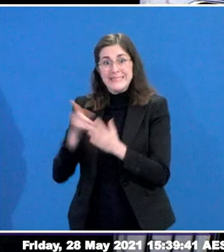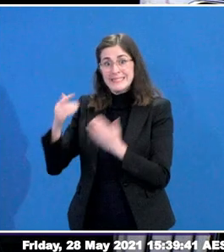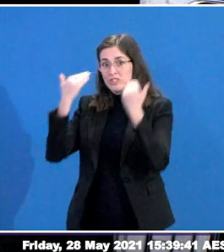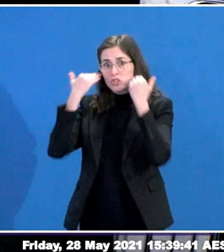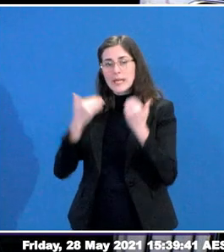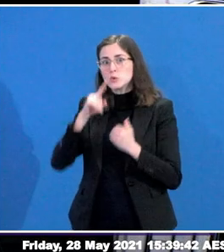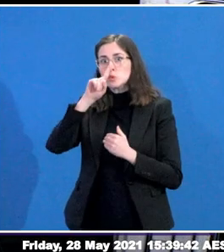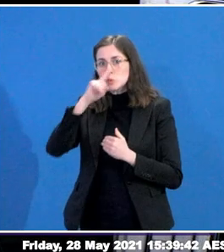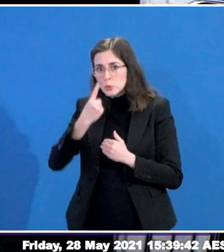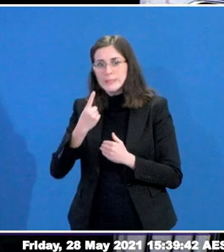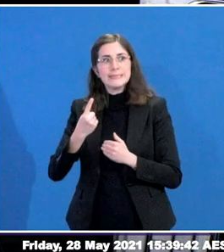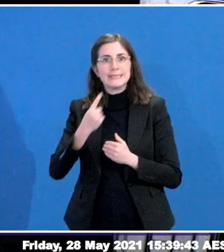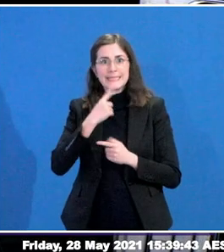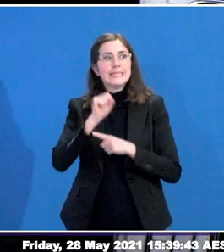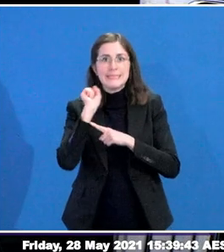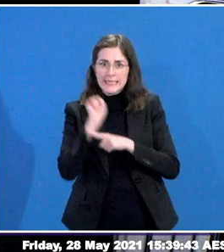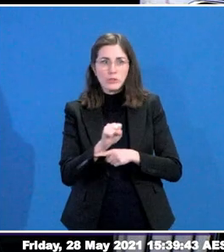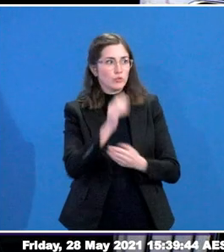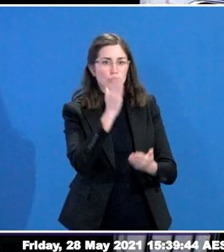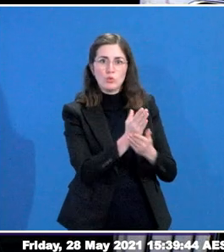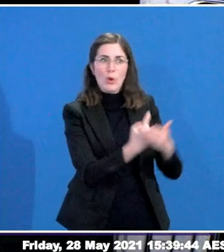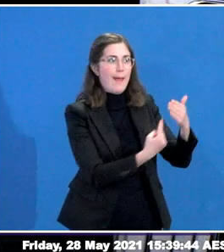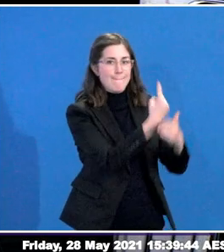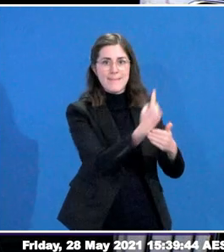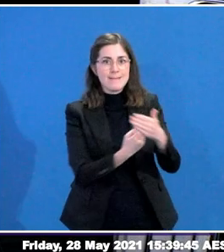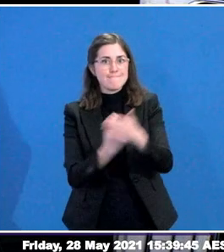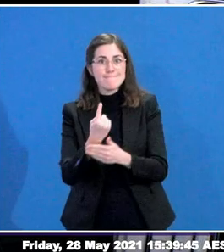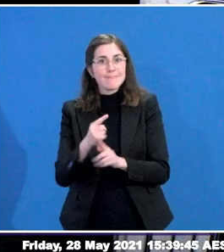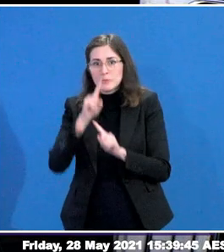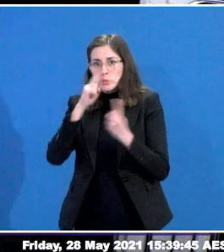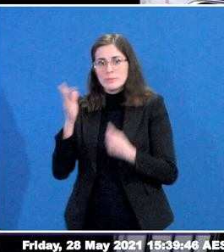be satisfied beyond reasonable doubt that the offences had been committed.